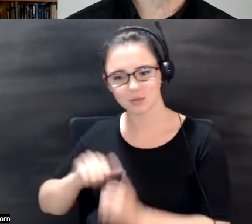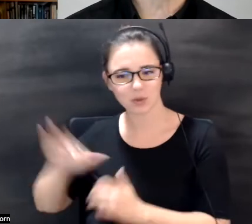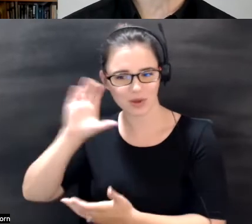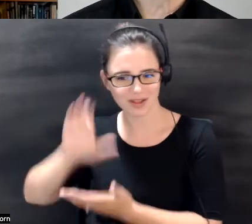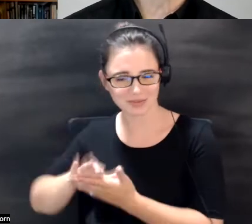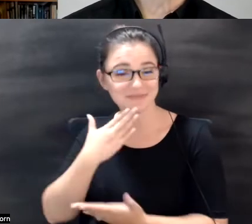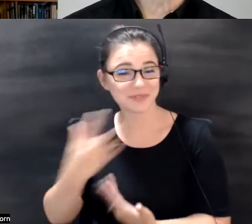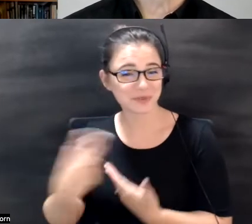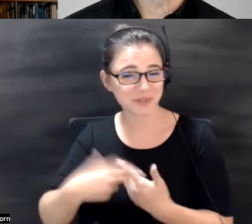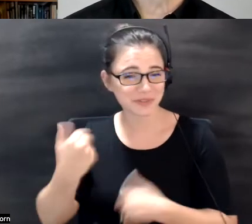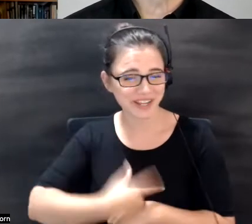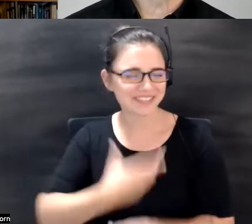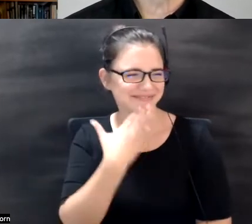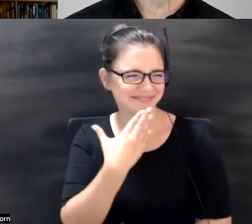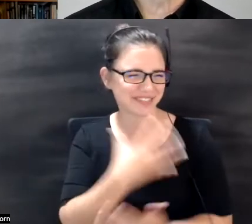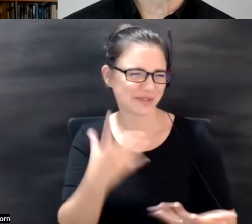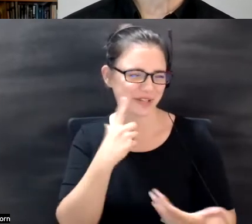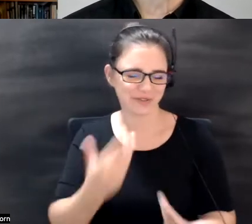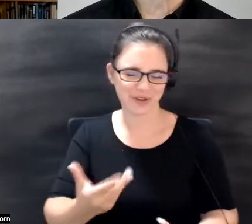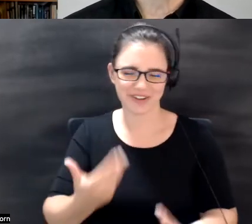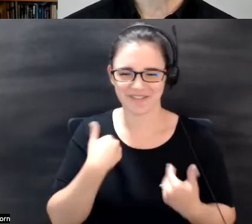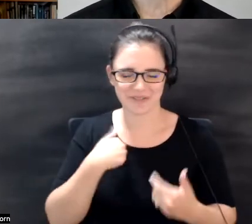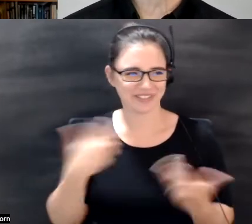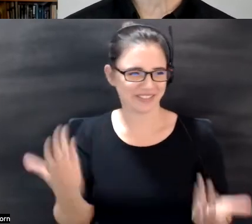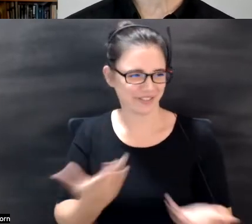Thank you so much for having me, I really appreciate being here.